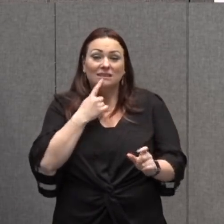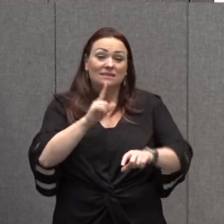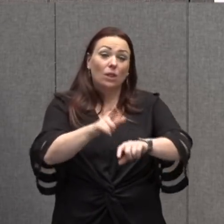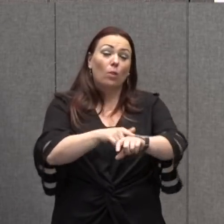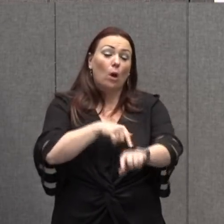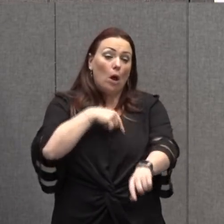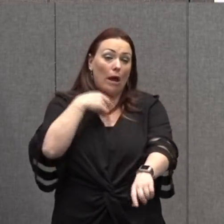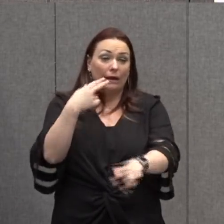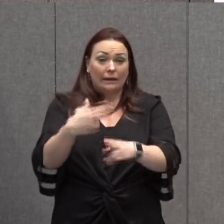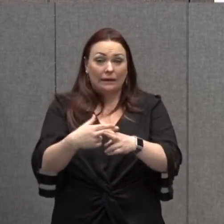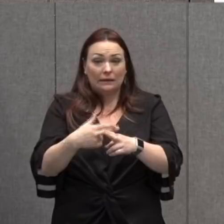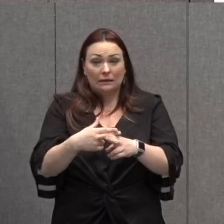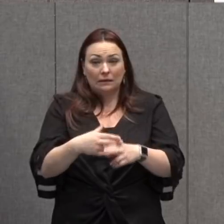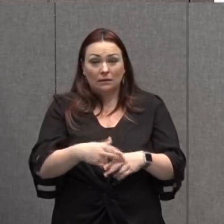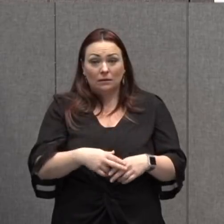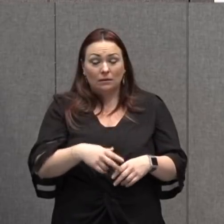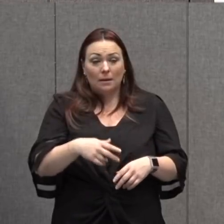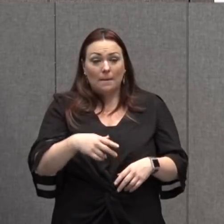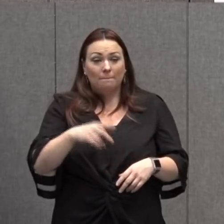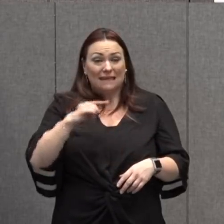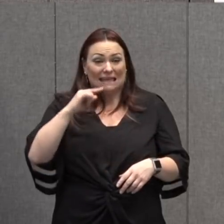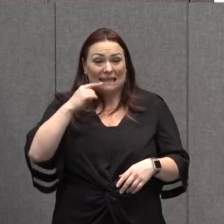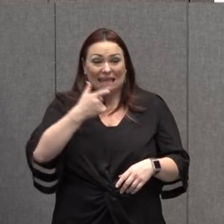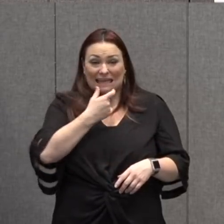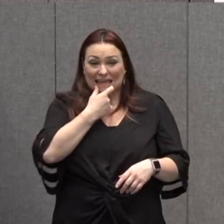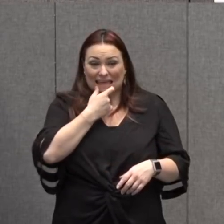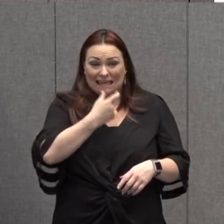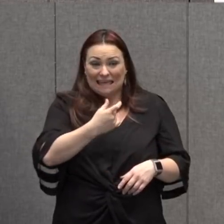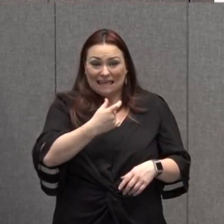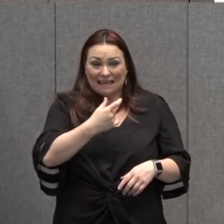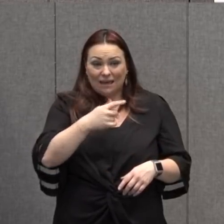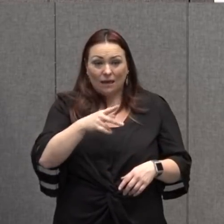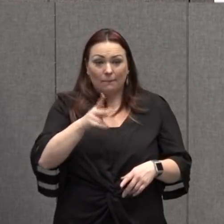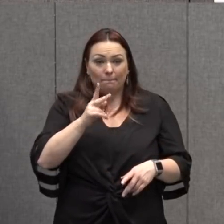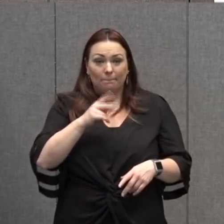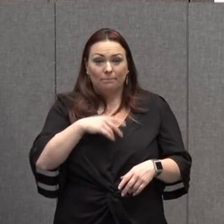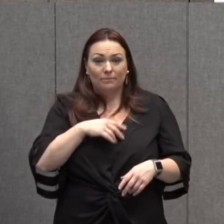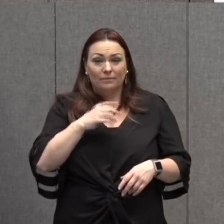so pea, p, and then LE says lee, pea-plee?